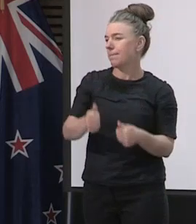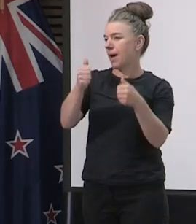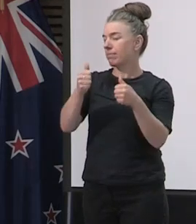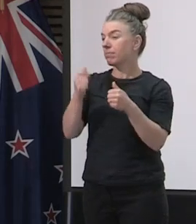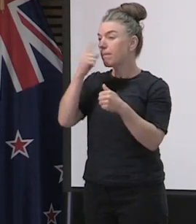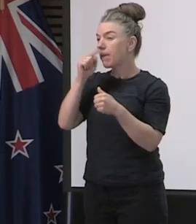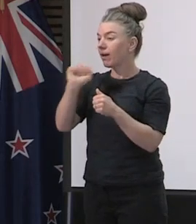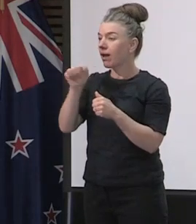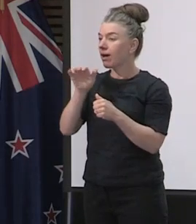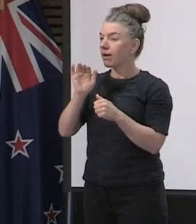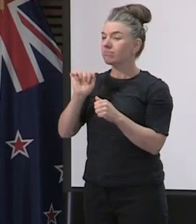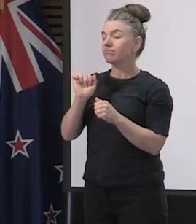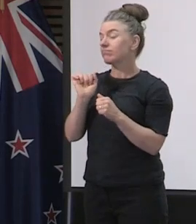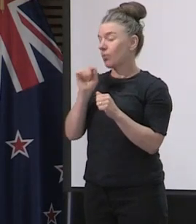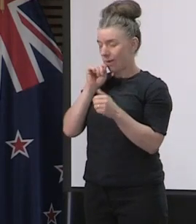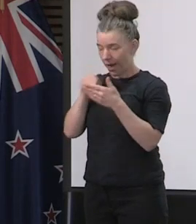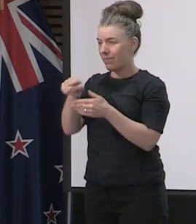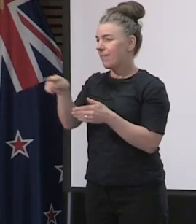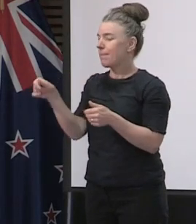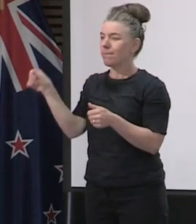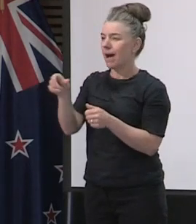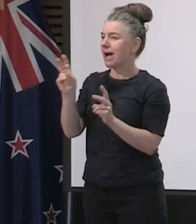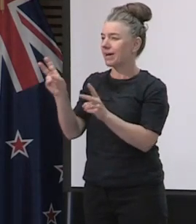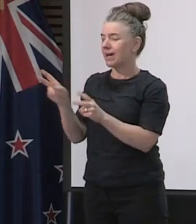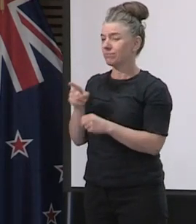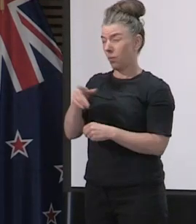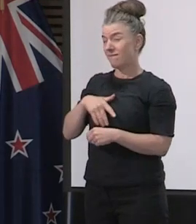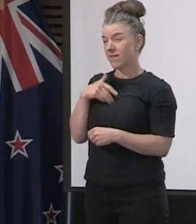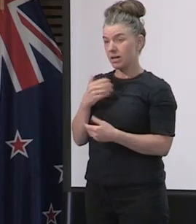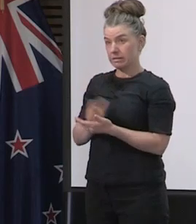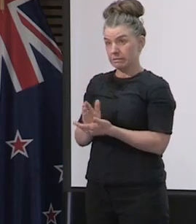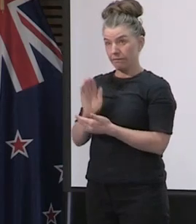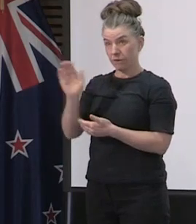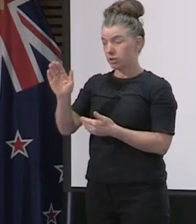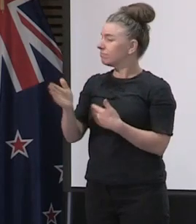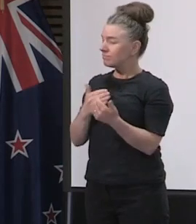while businesses and households get back on their feet. The situation is constantly changing. The